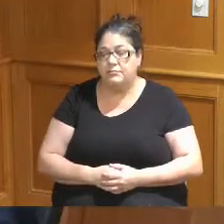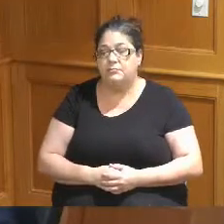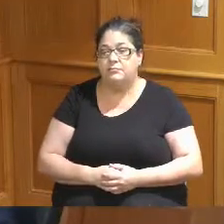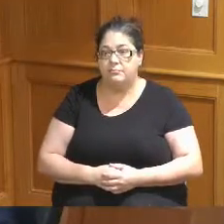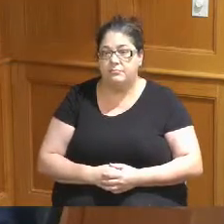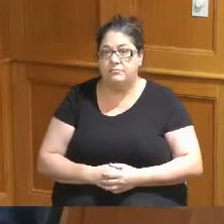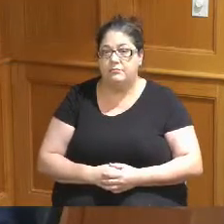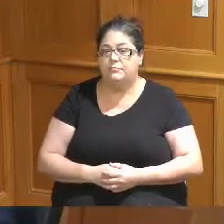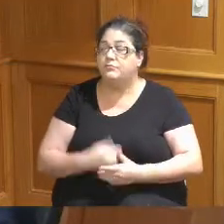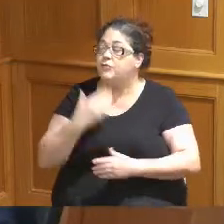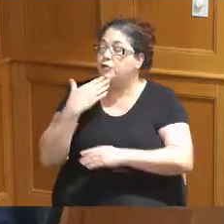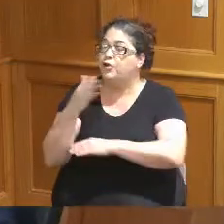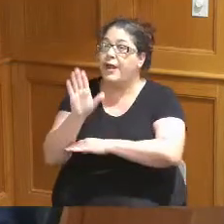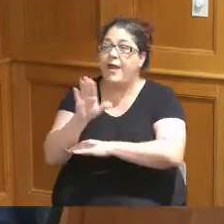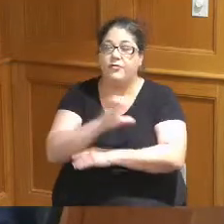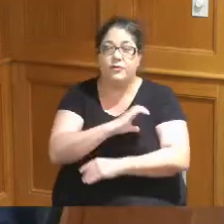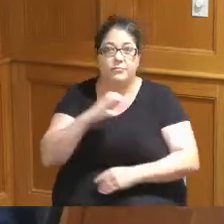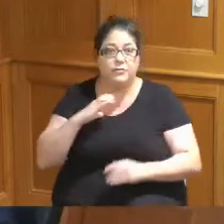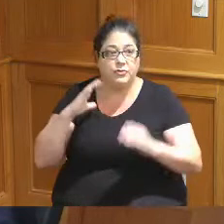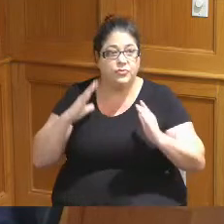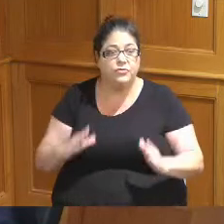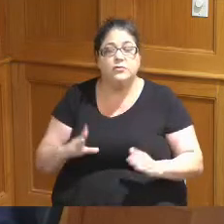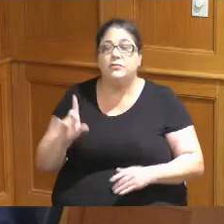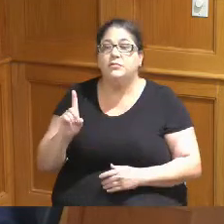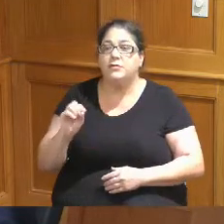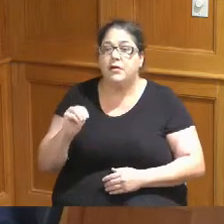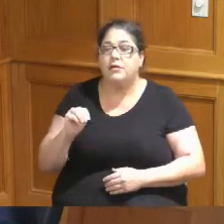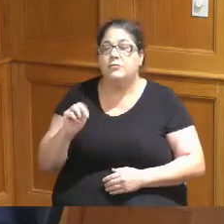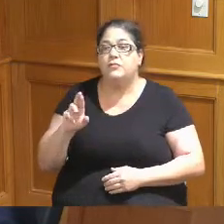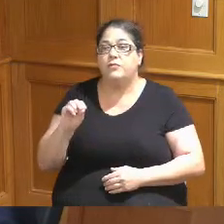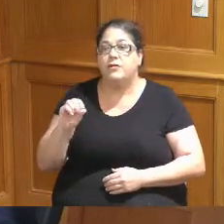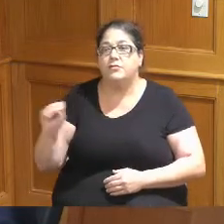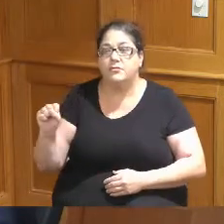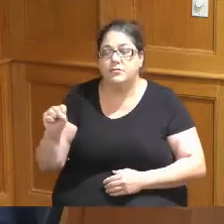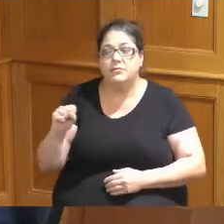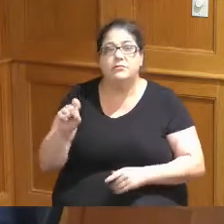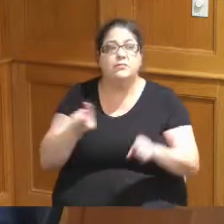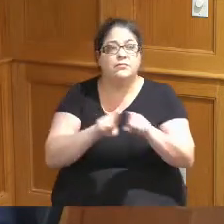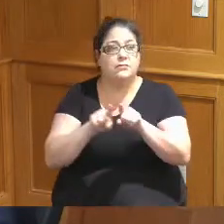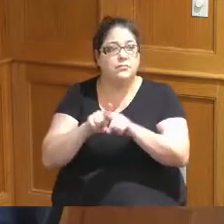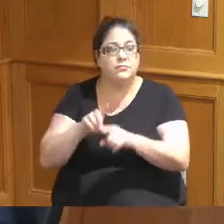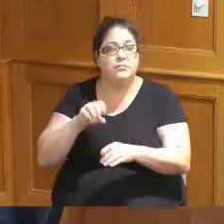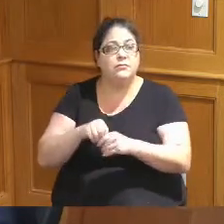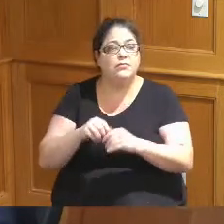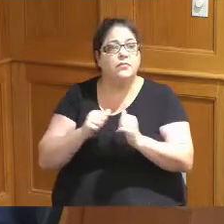Commissioners I'm Don Ross I'm also part of the appraisal bias task force